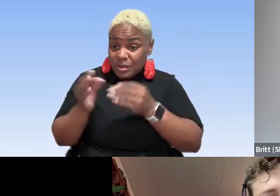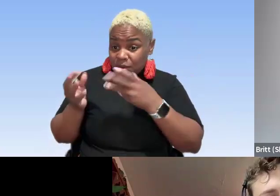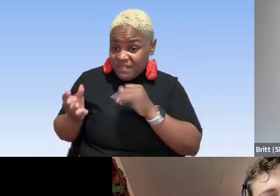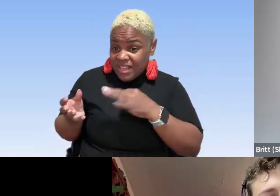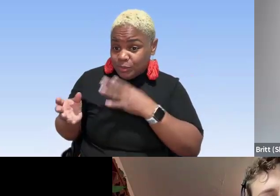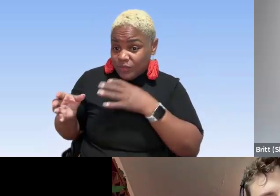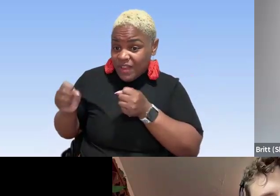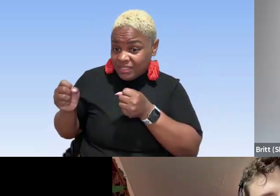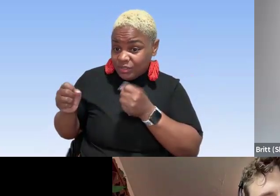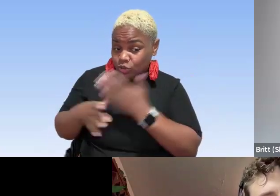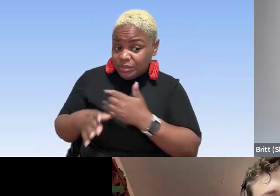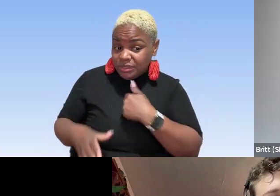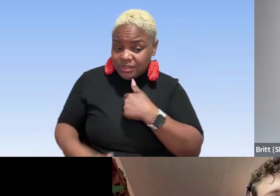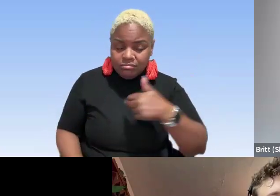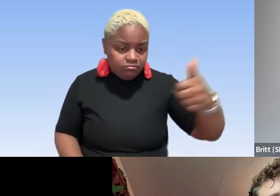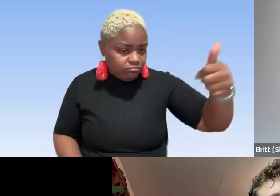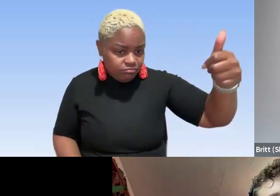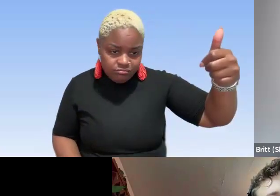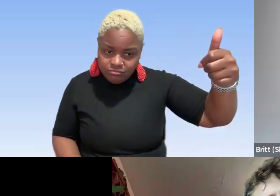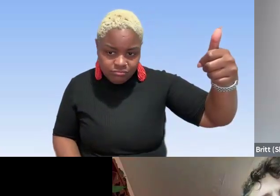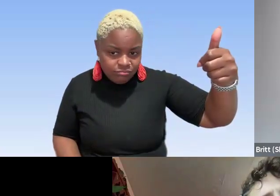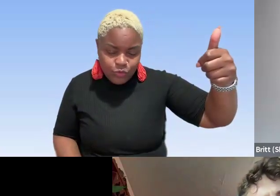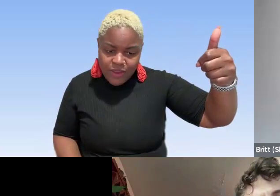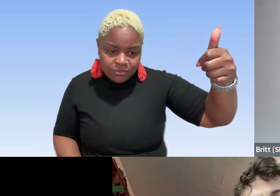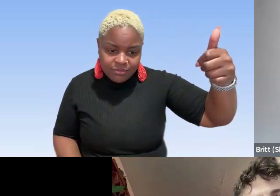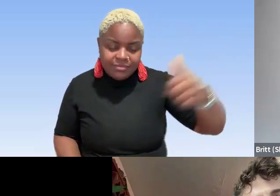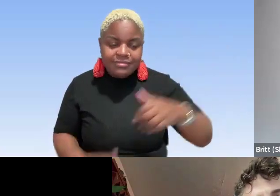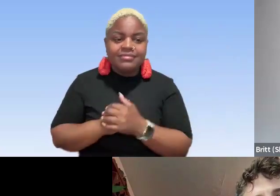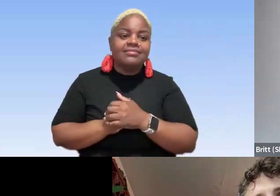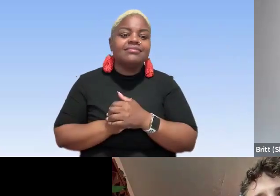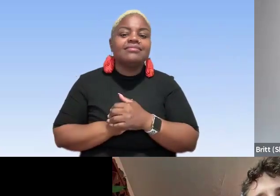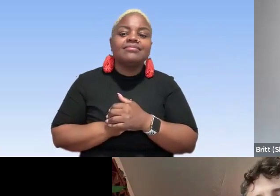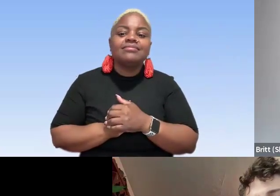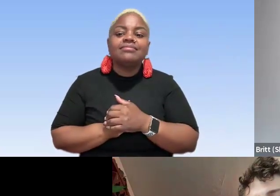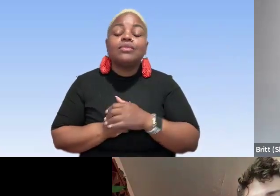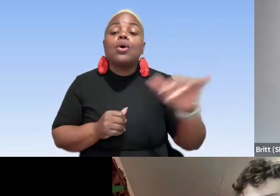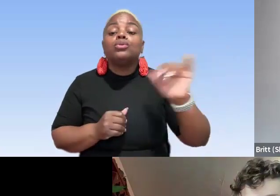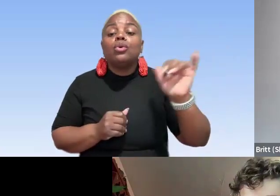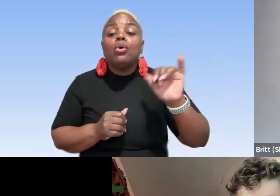That's something that is important to me. Um, and I also wanna flag that I value speaking